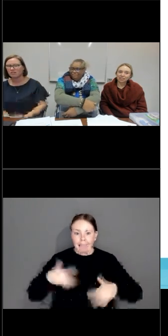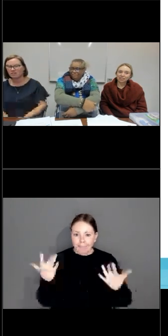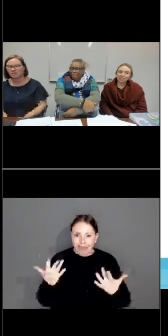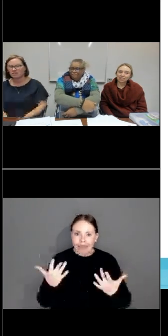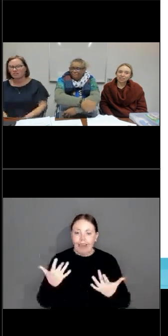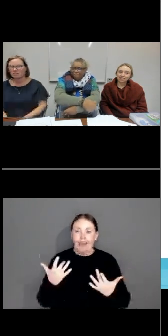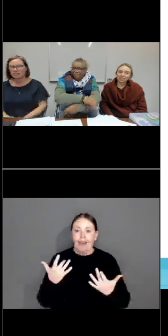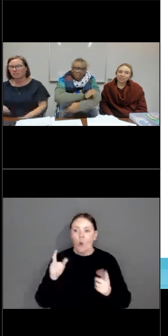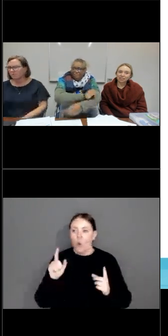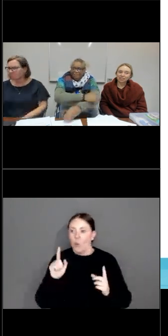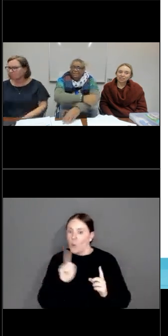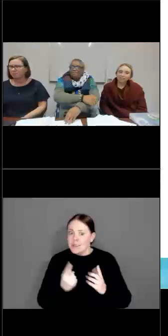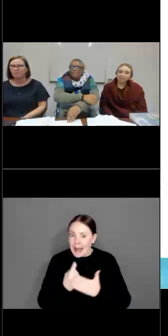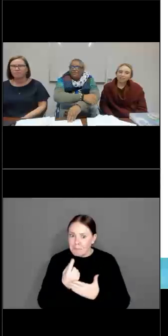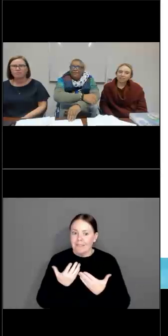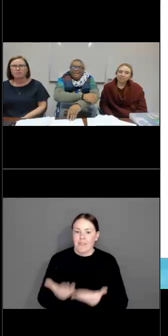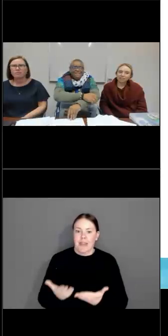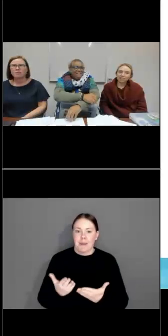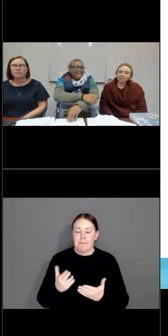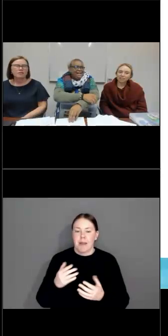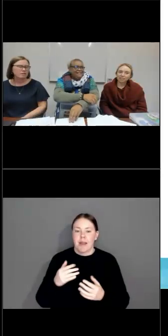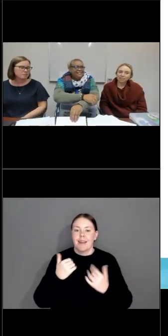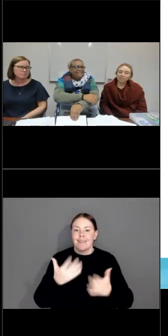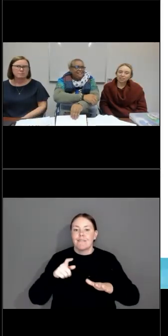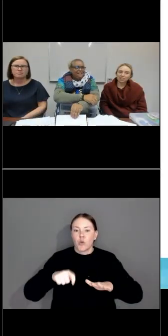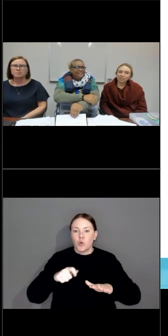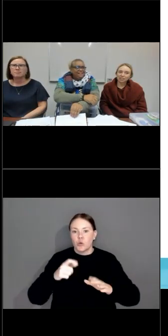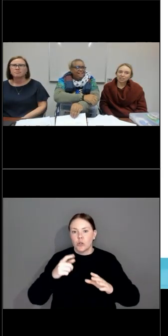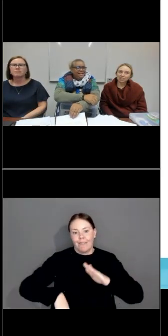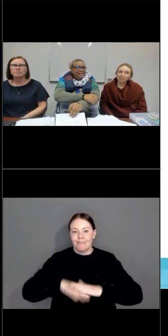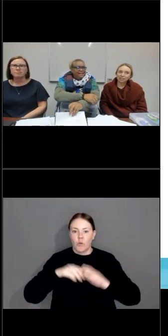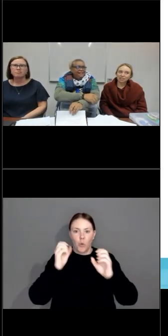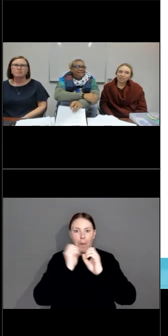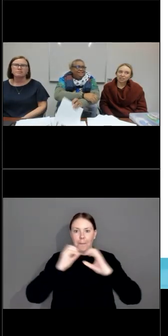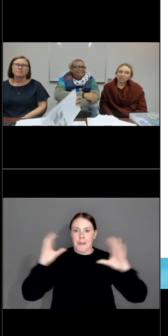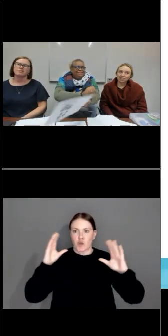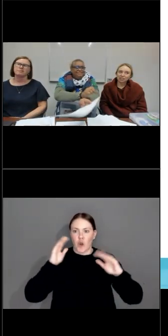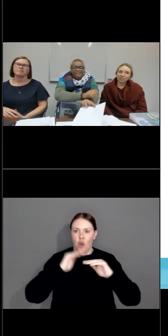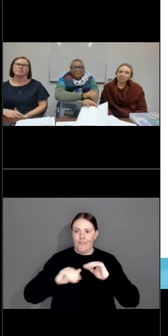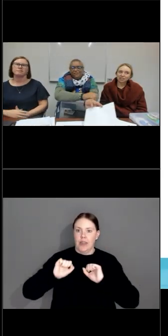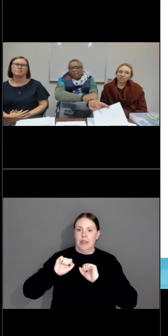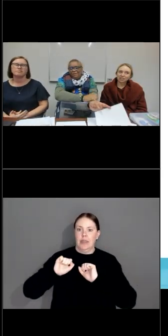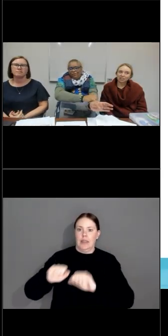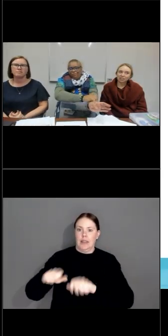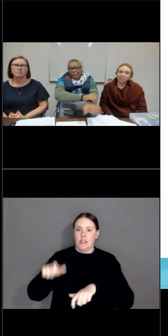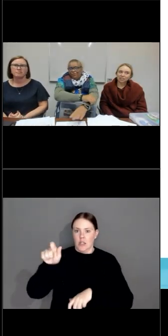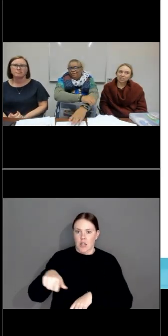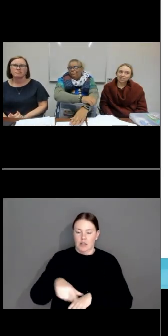what's happening for them yeah so that's the cast now so we're going to talk about Blurred Borders